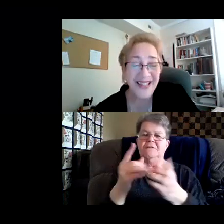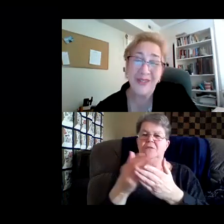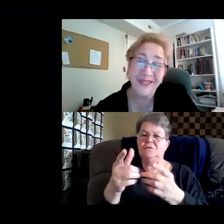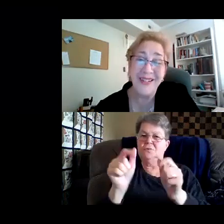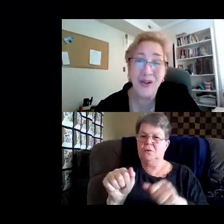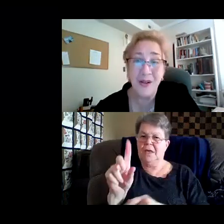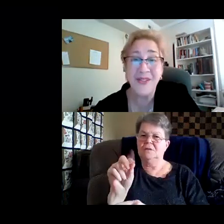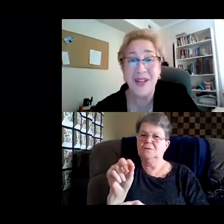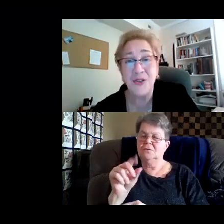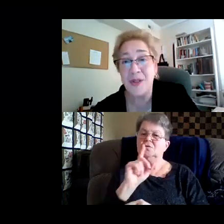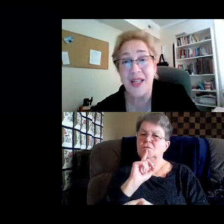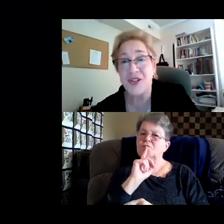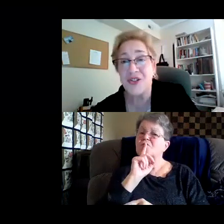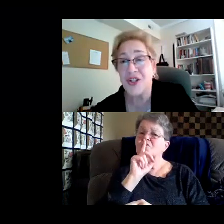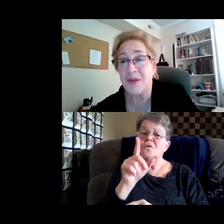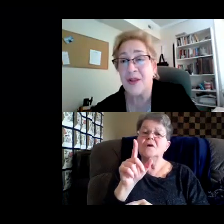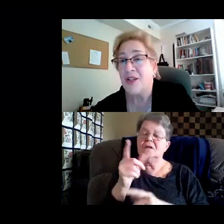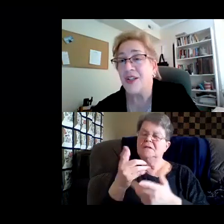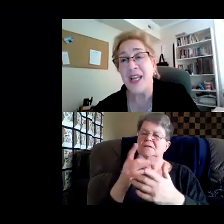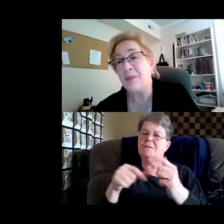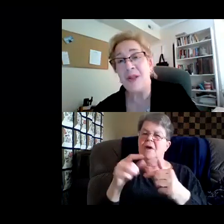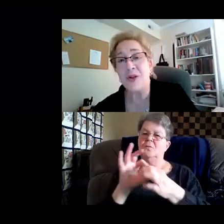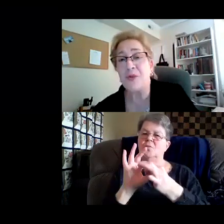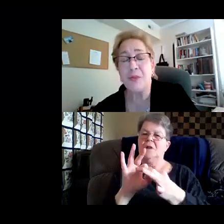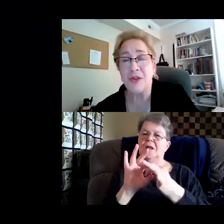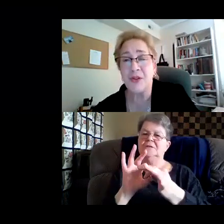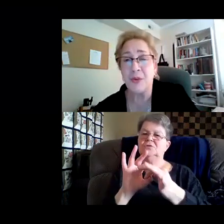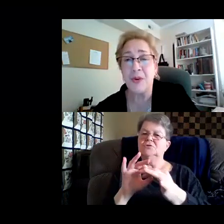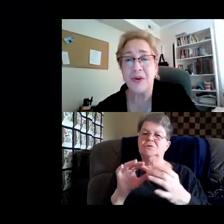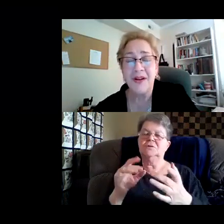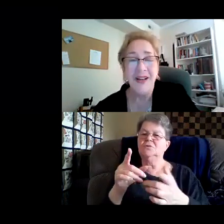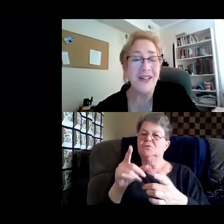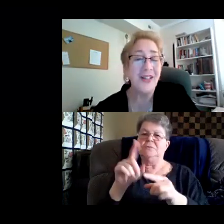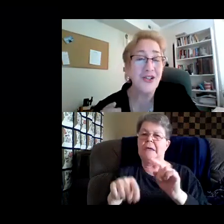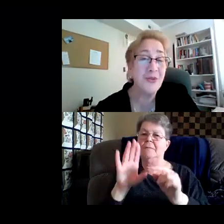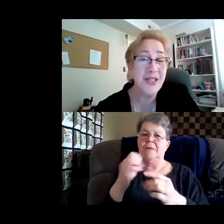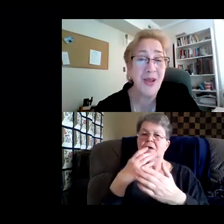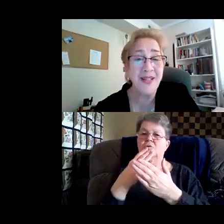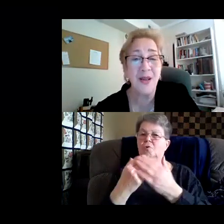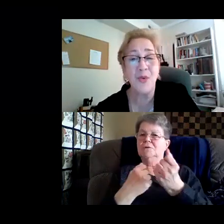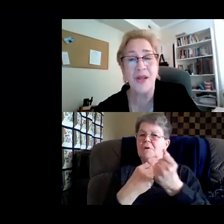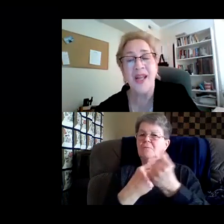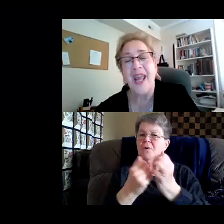and it really all comes down to relationship. You can't be a good supporter unless you respect someone